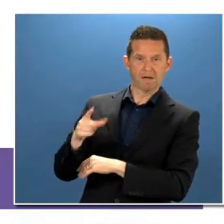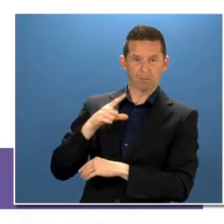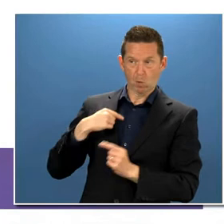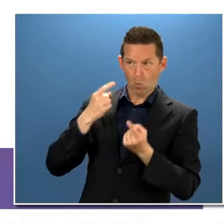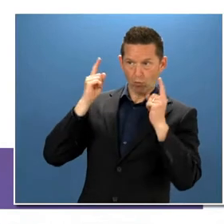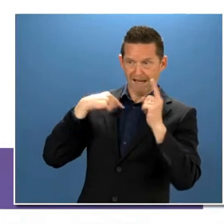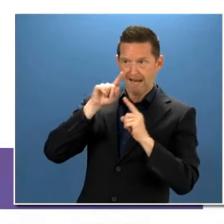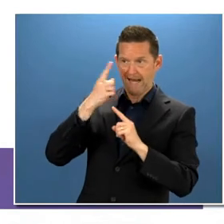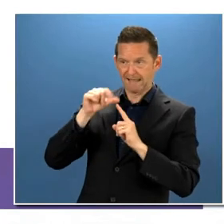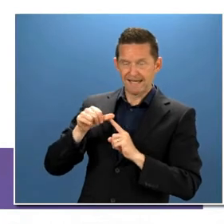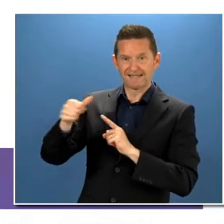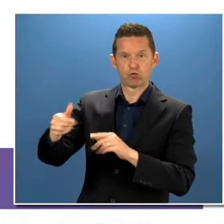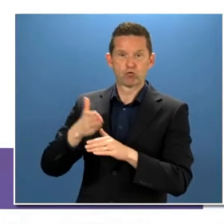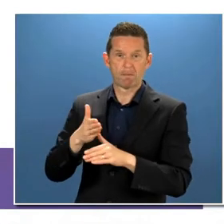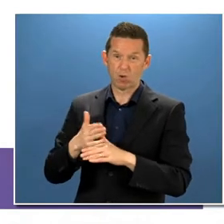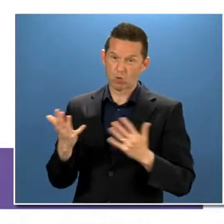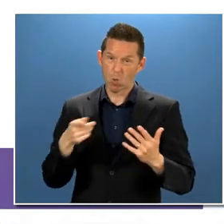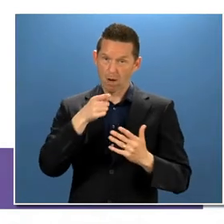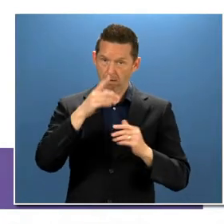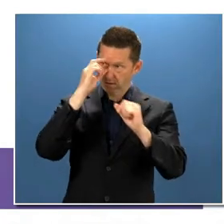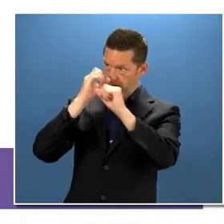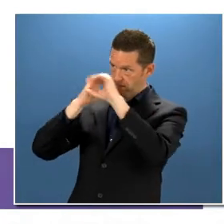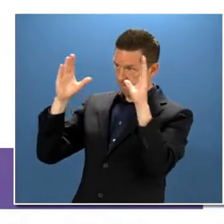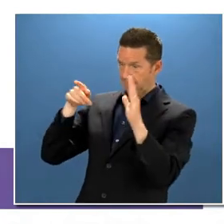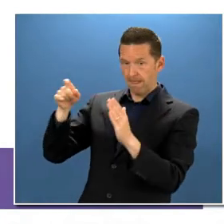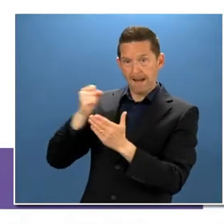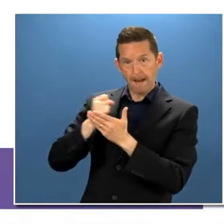So I think those figures need to be seen in the context of an otherwise